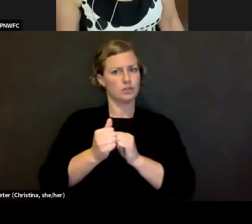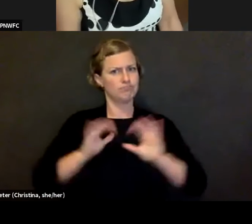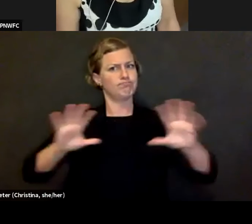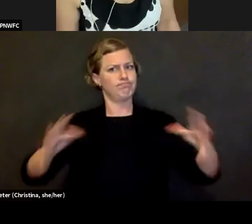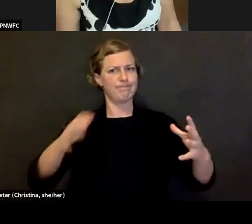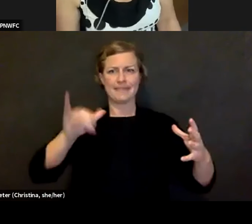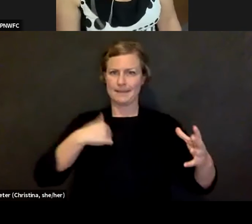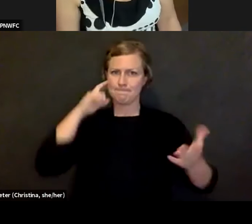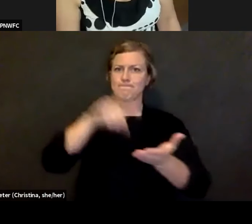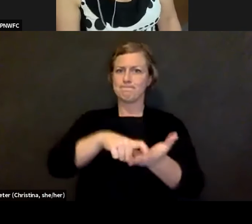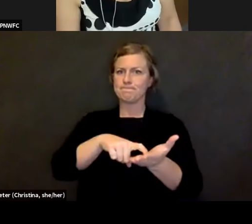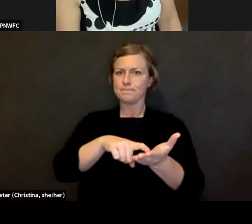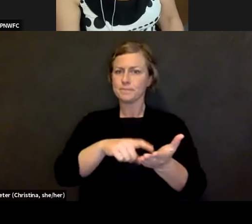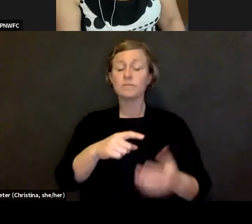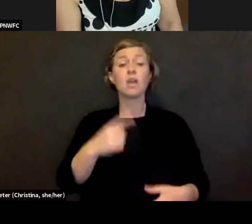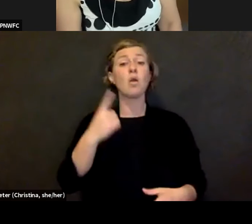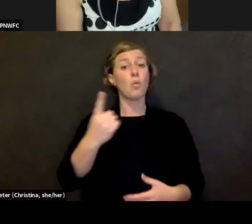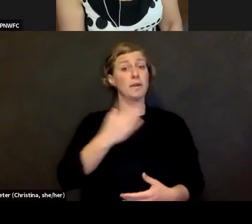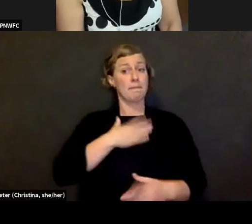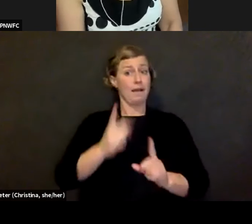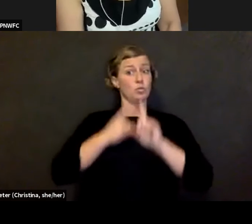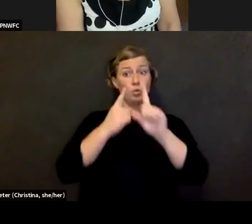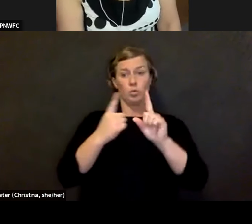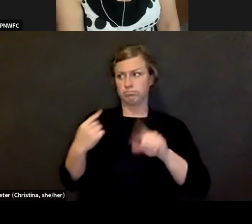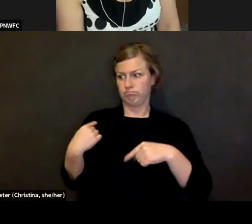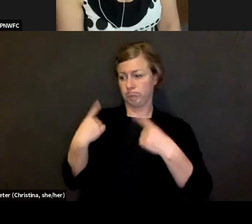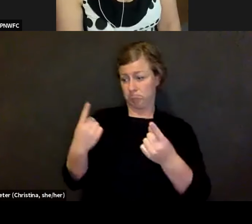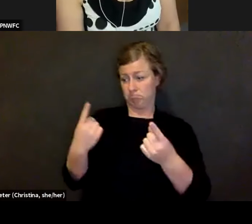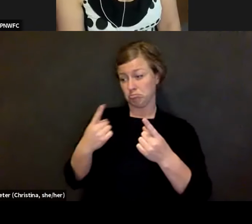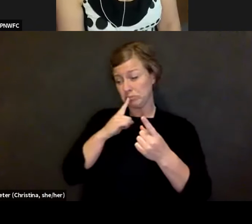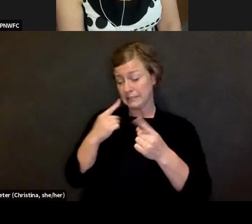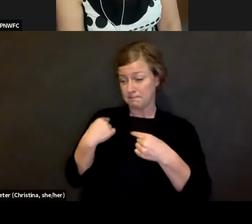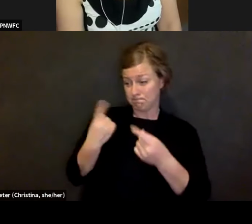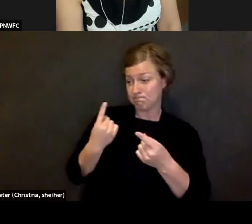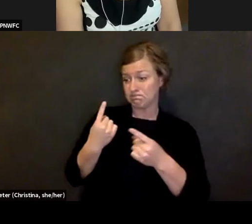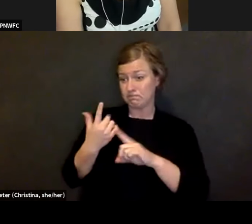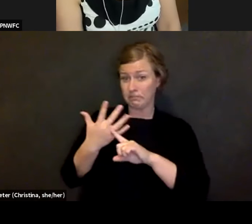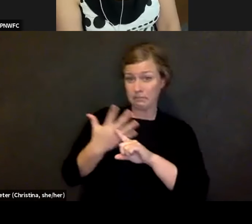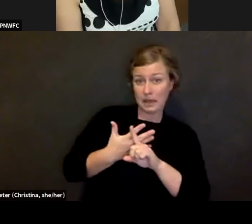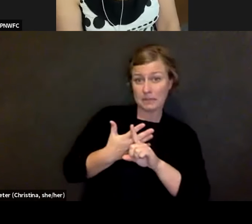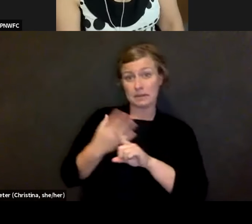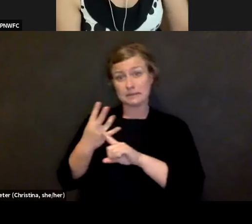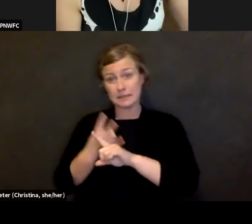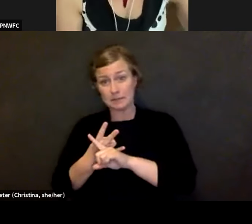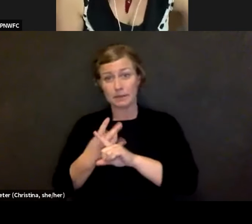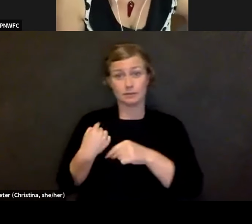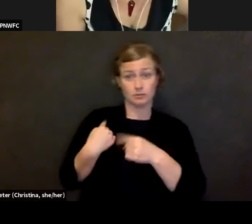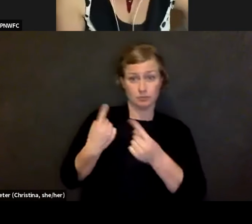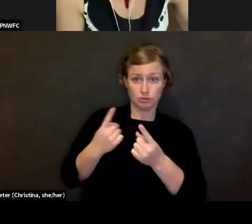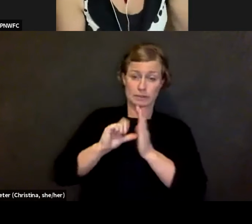togetherness. You kept using that word together and just joining together. One of the things that I have